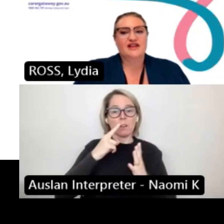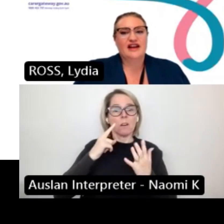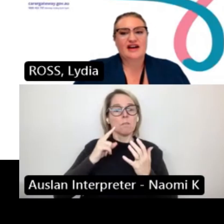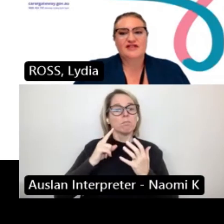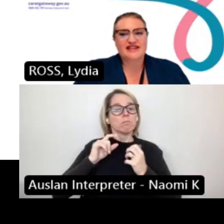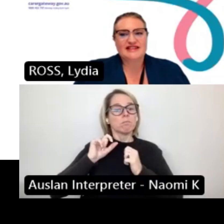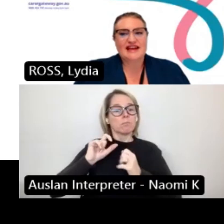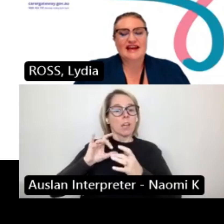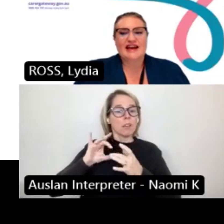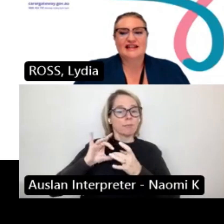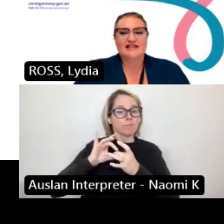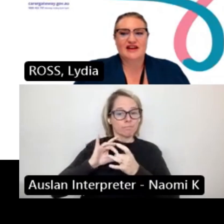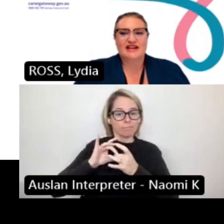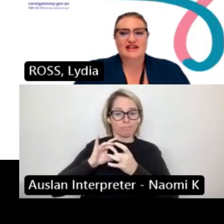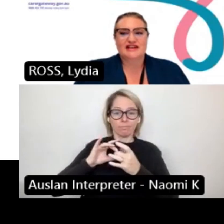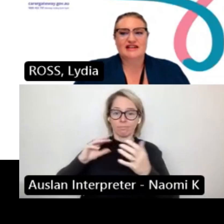to the life of this city and this region.